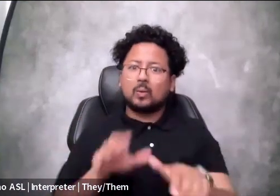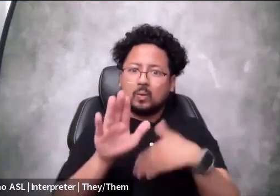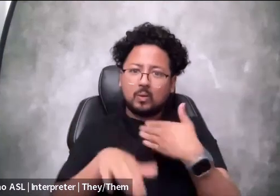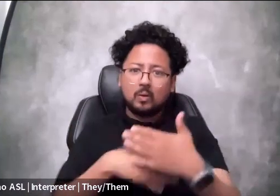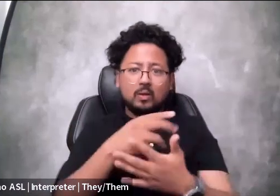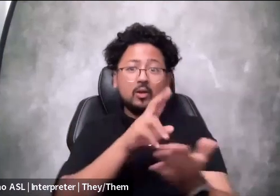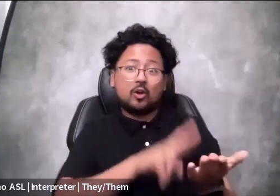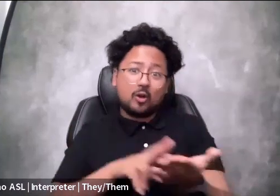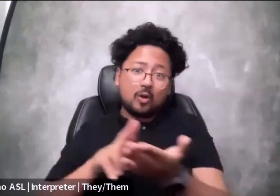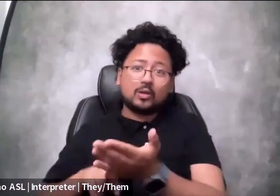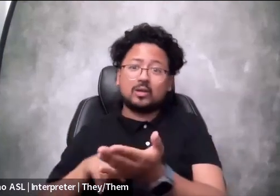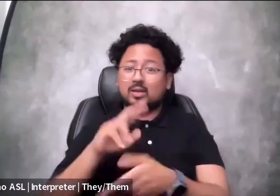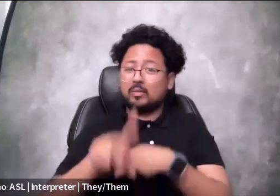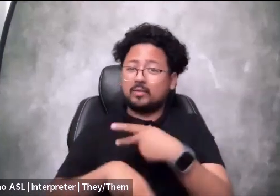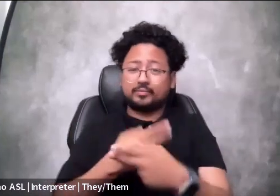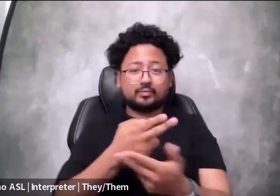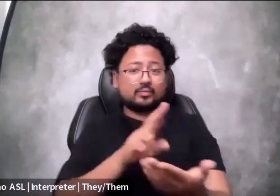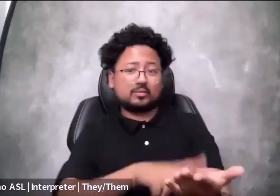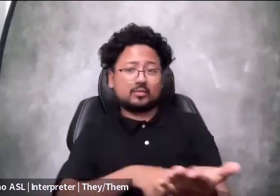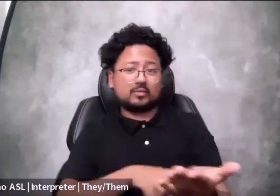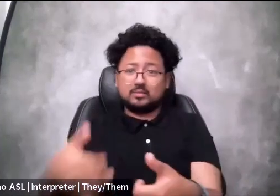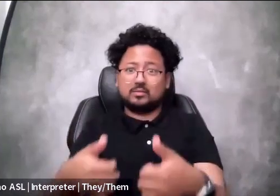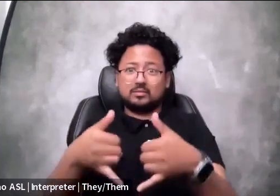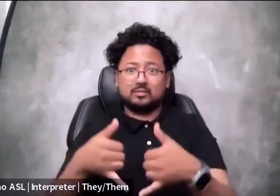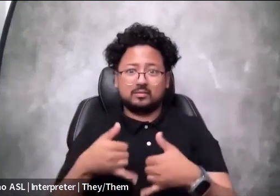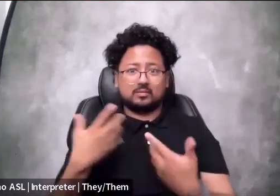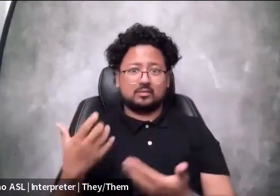This is what I do. You are just here because you want to be.